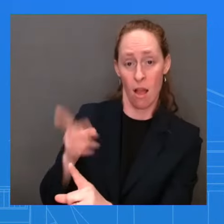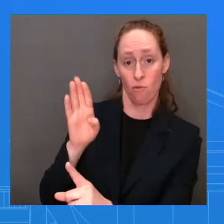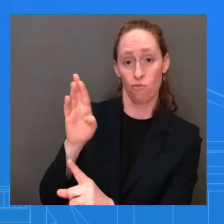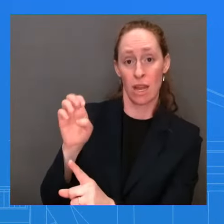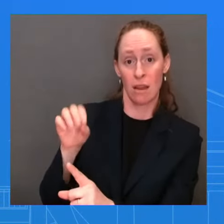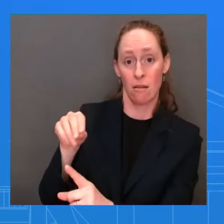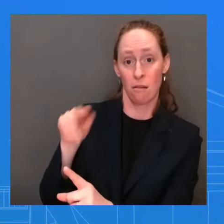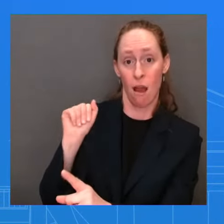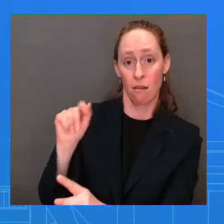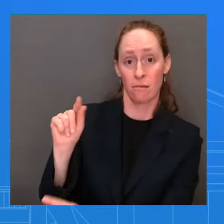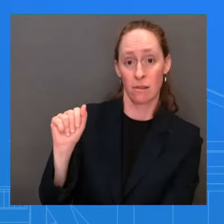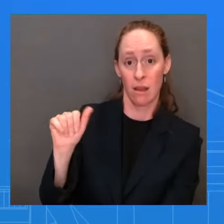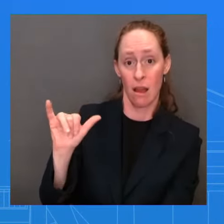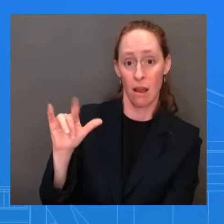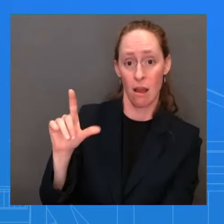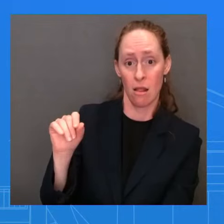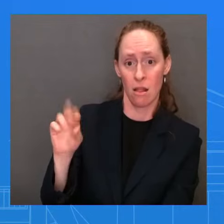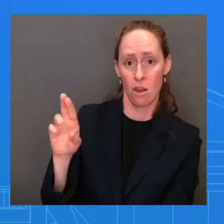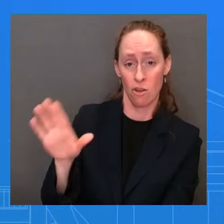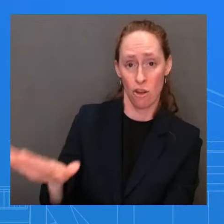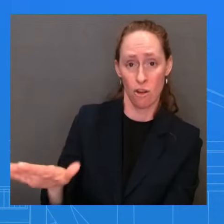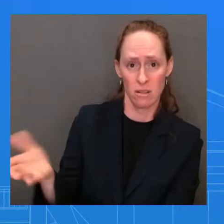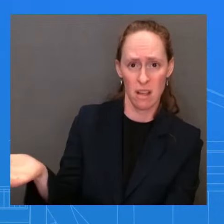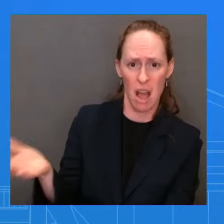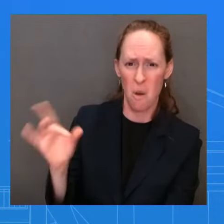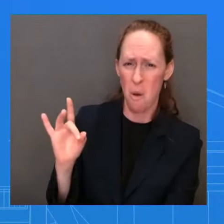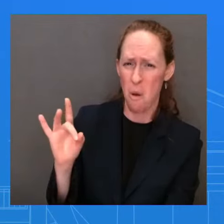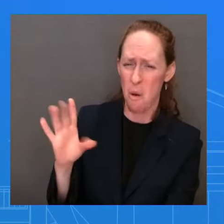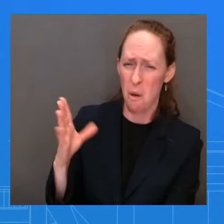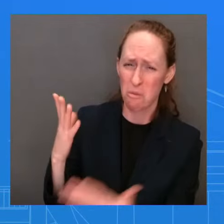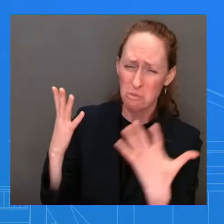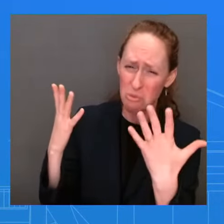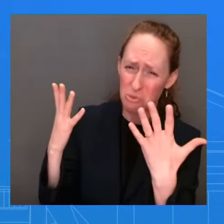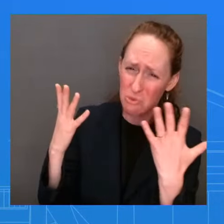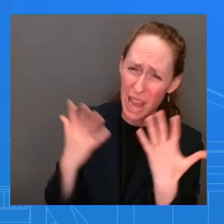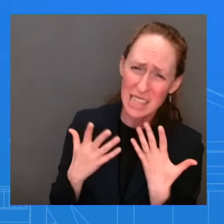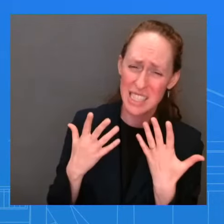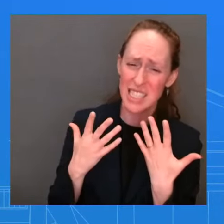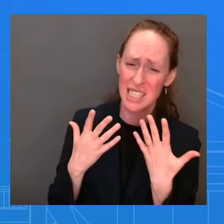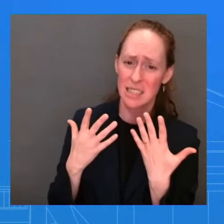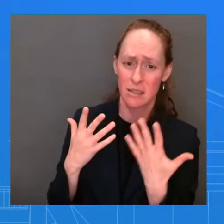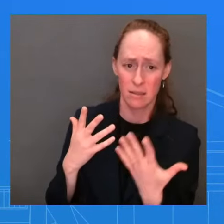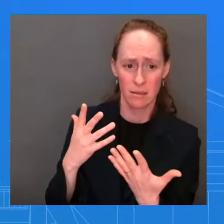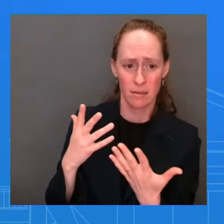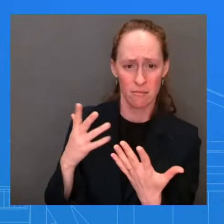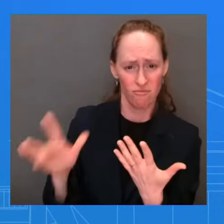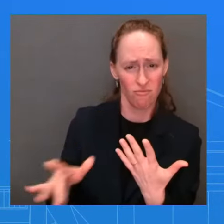and also America more broadly. And the President has said repeatedly he believes that a key part of building trust